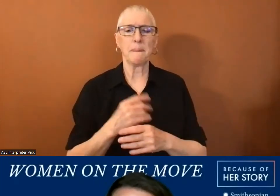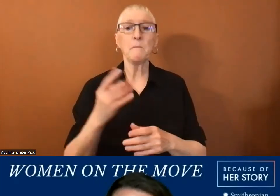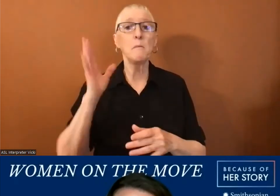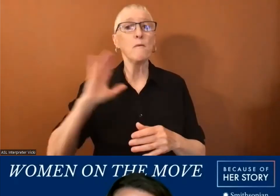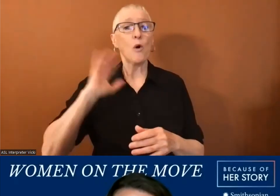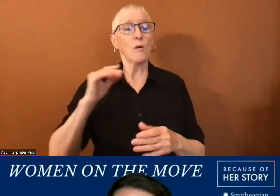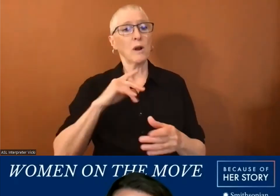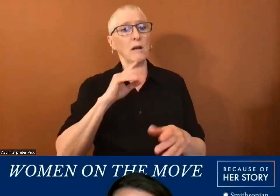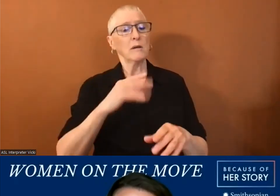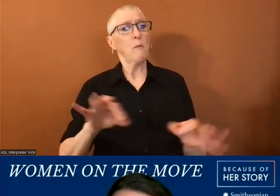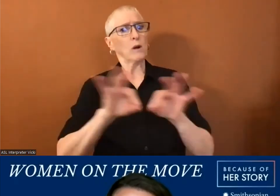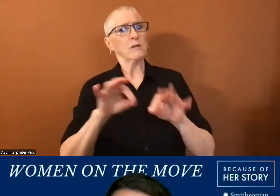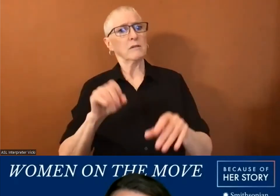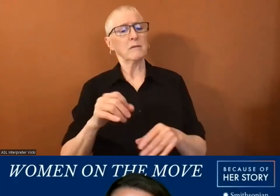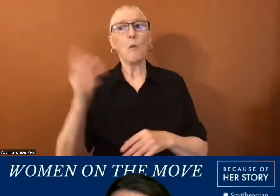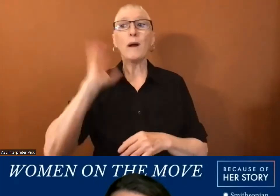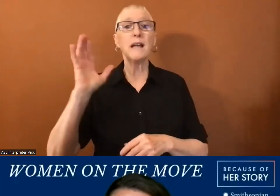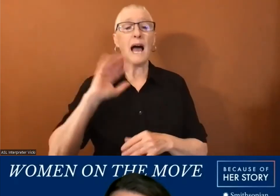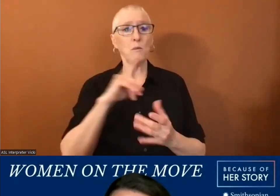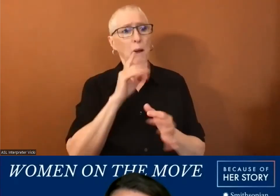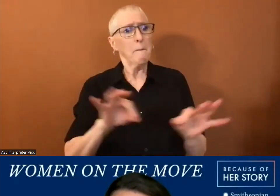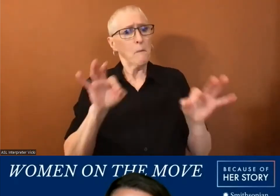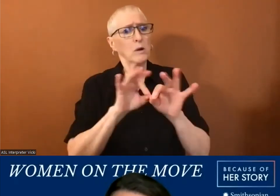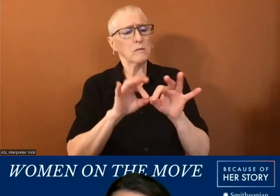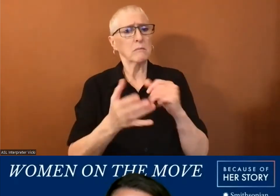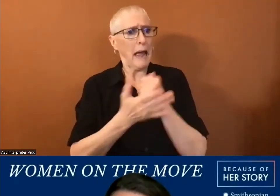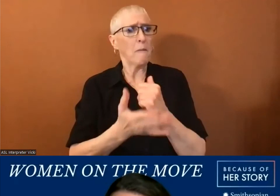Shelby: So at one time they were helpful but now we, as we have done more research, and research